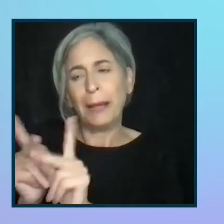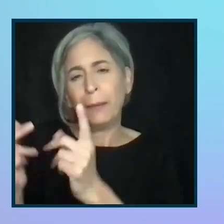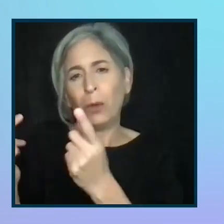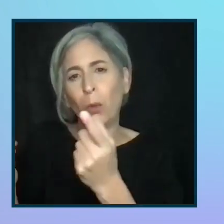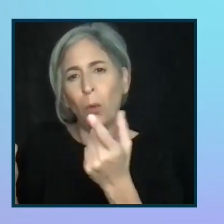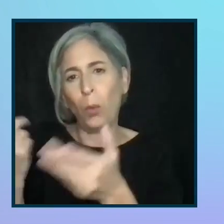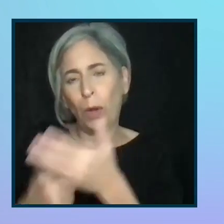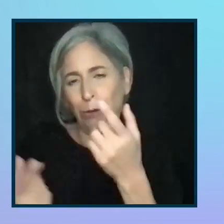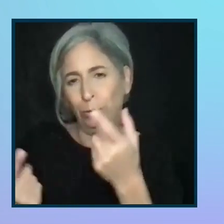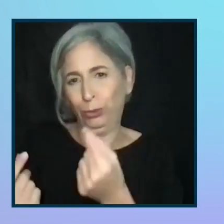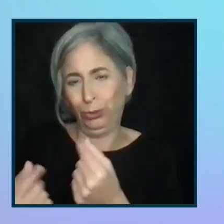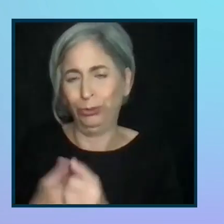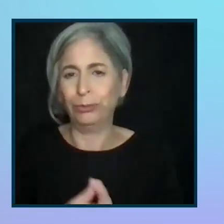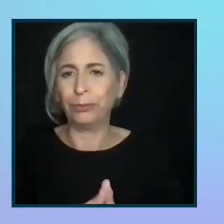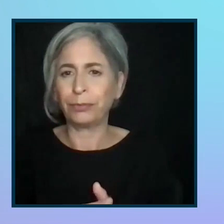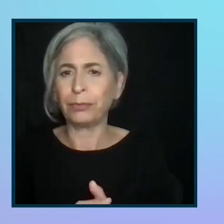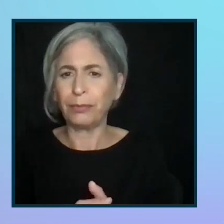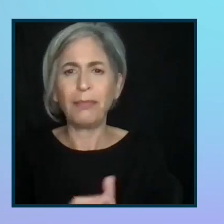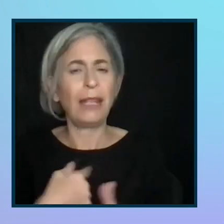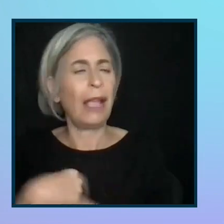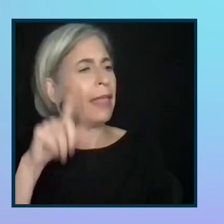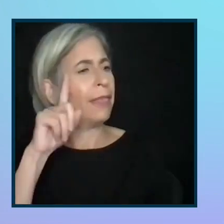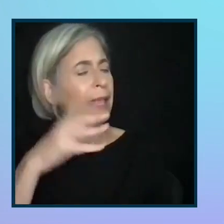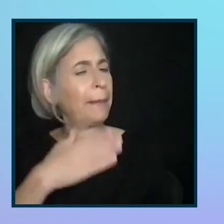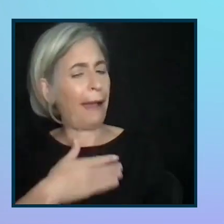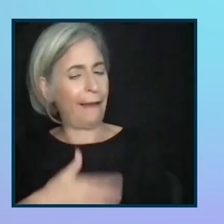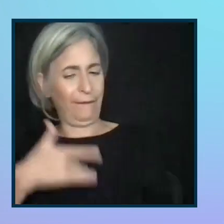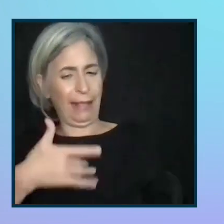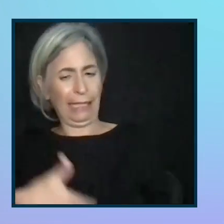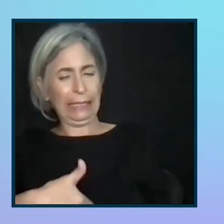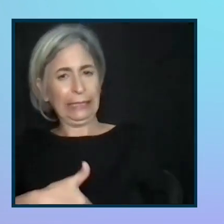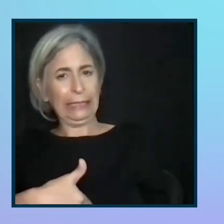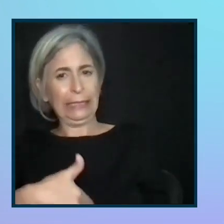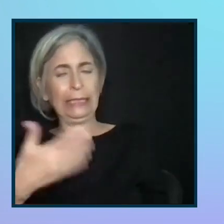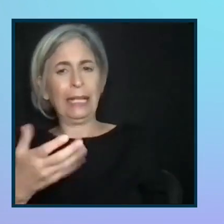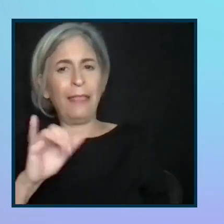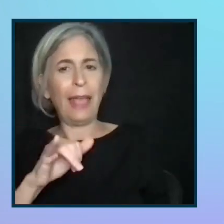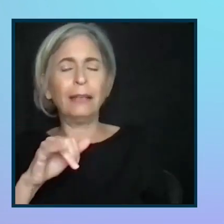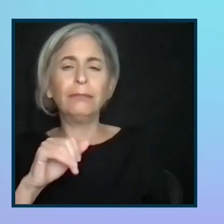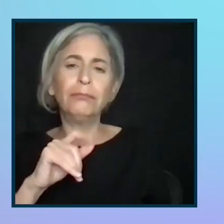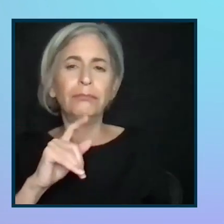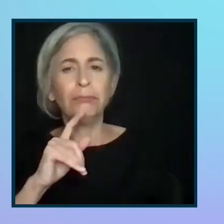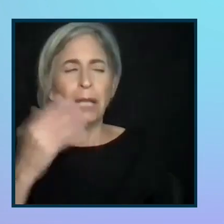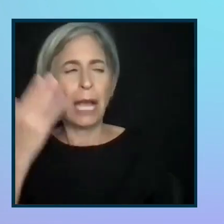Yeah I think like my feeling has been, so I don't know if you remember,